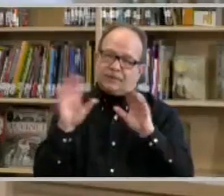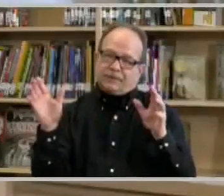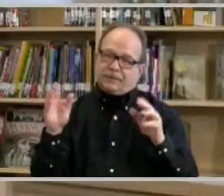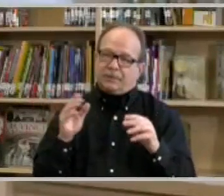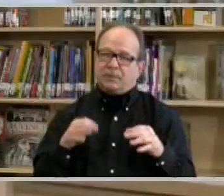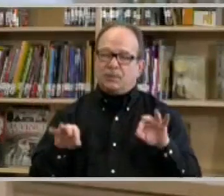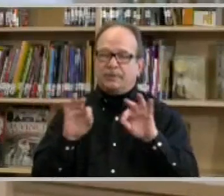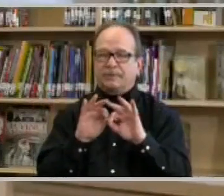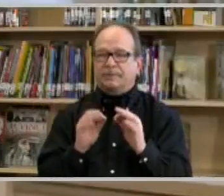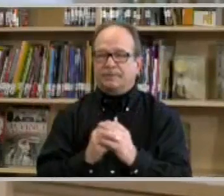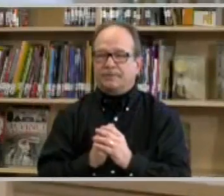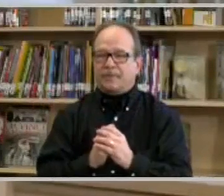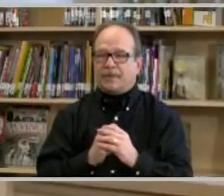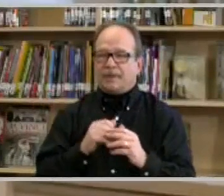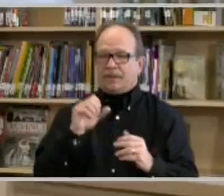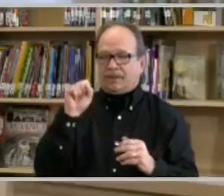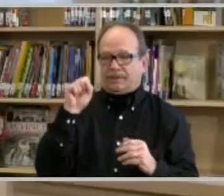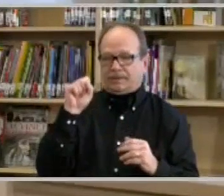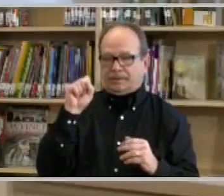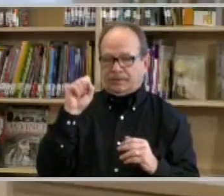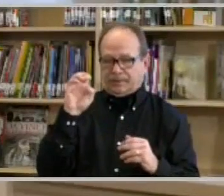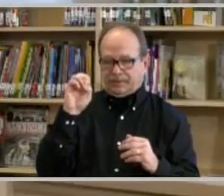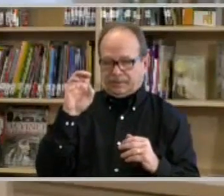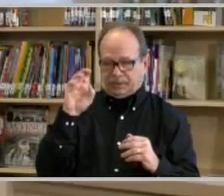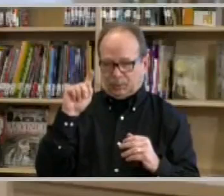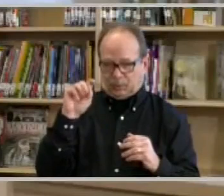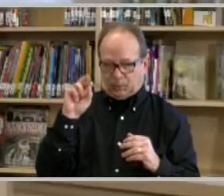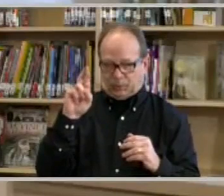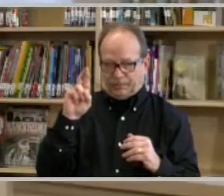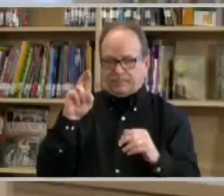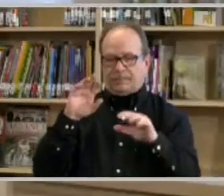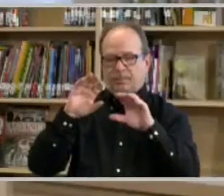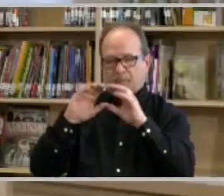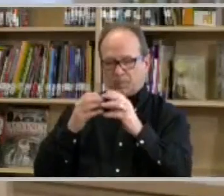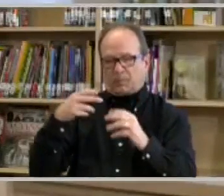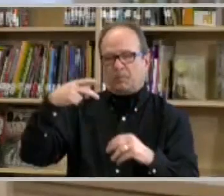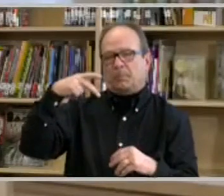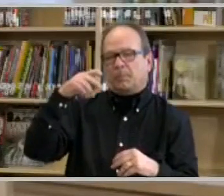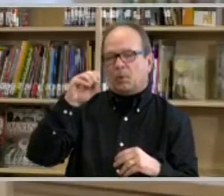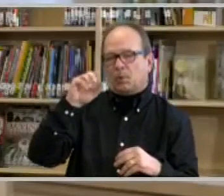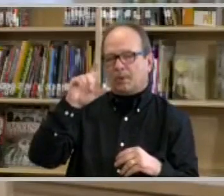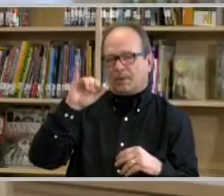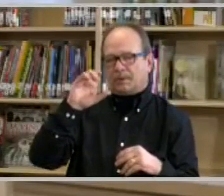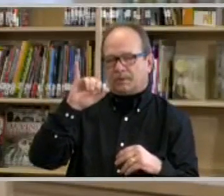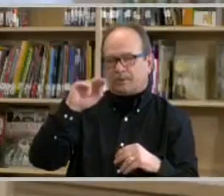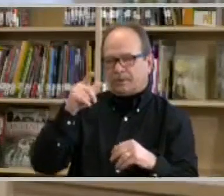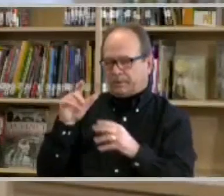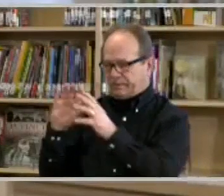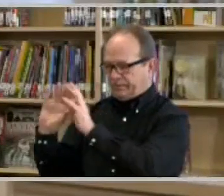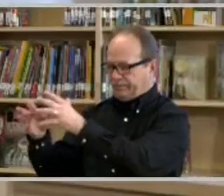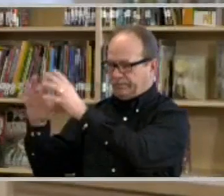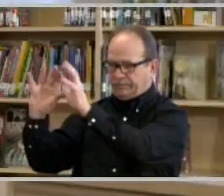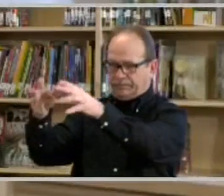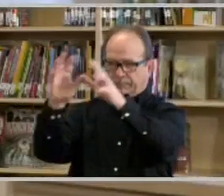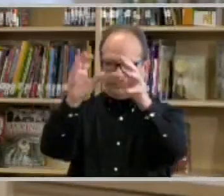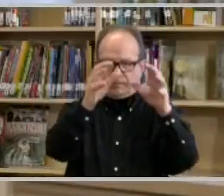CLEAR. AND ONE ADVANTAGE OF THE SECTOR POLICING POLICY AND THAT WE'RE